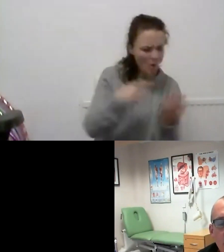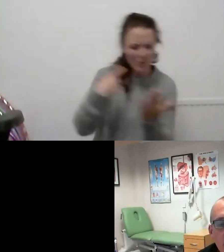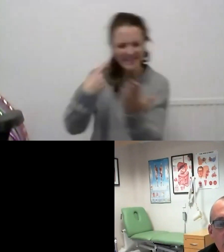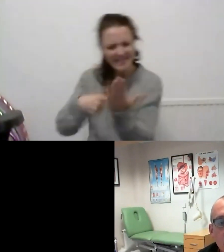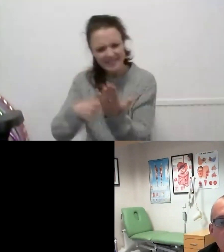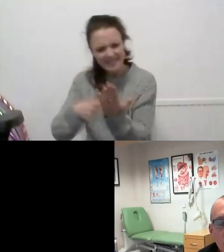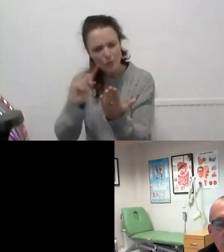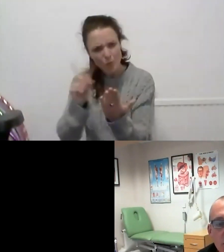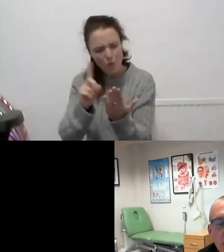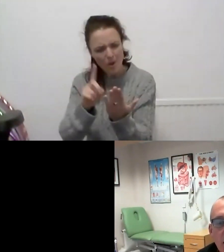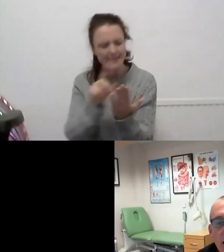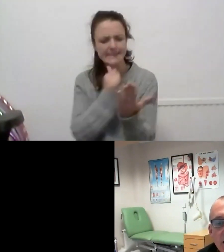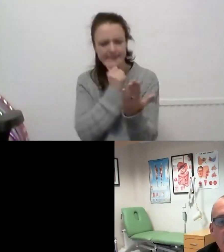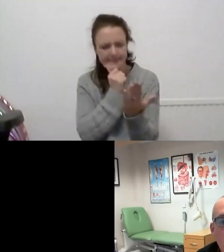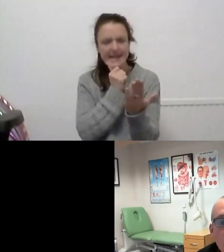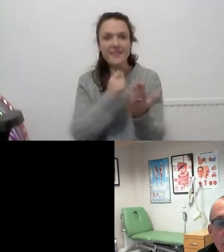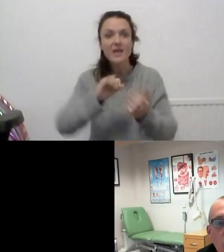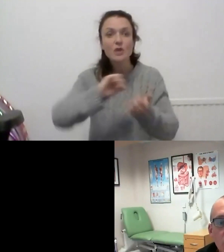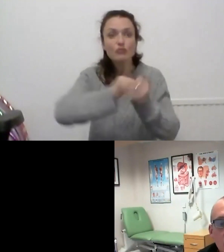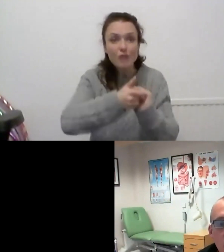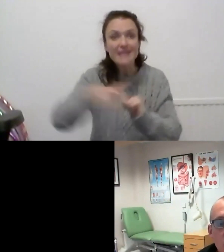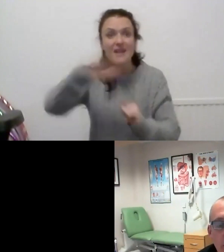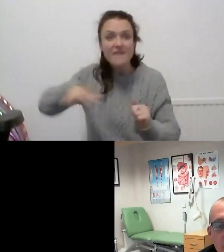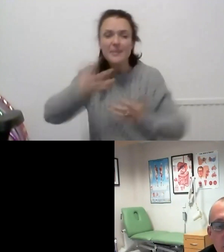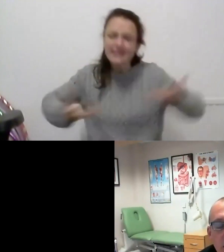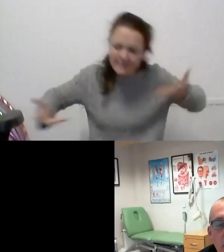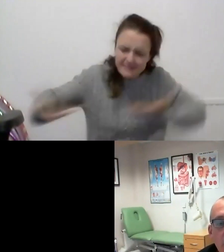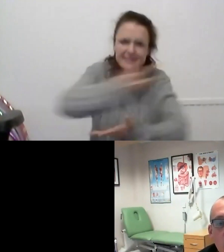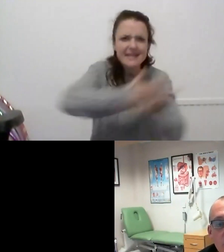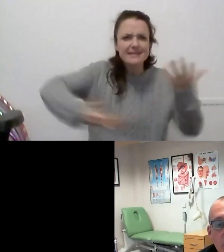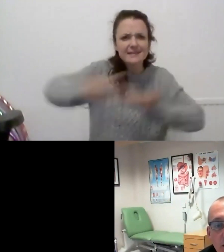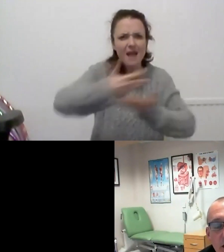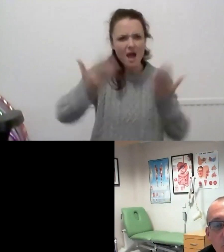family and discuss it. And let's have an open and honest discussion about it. And hopefully,